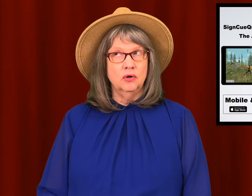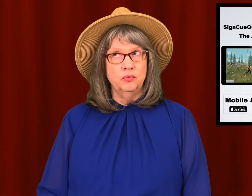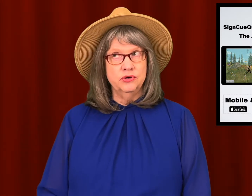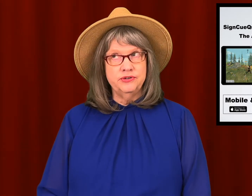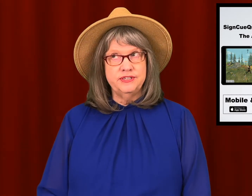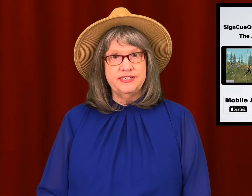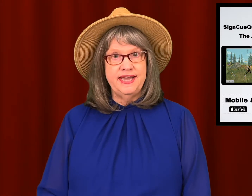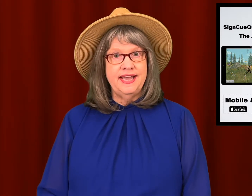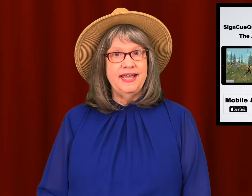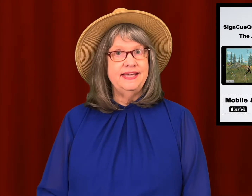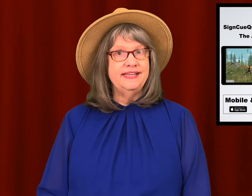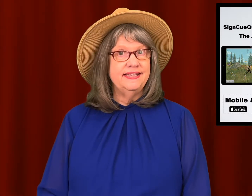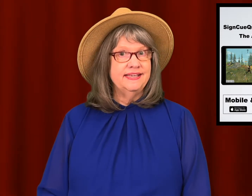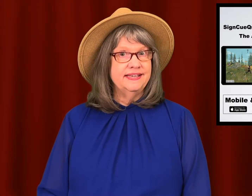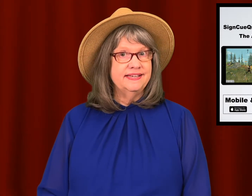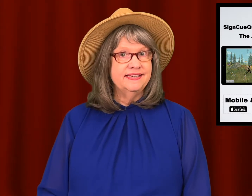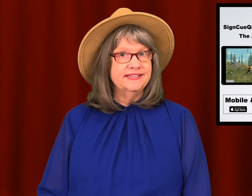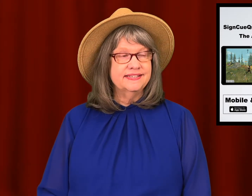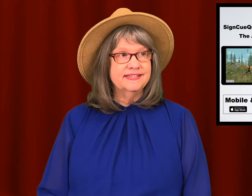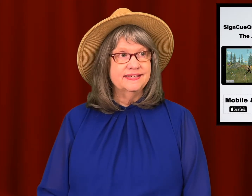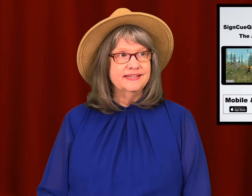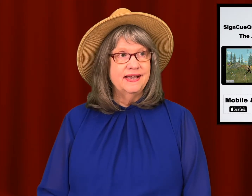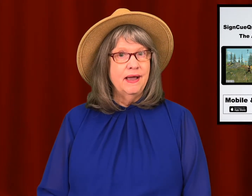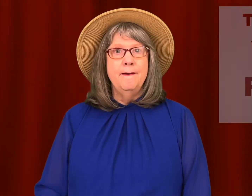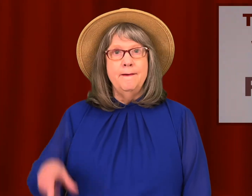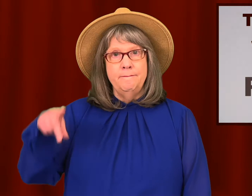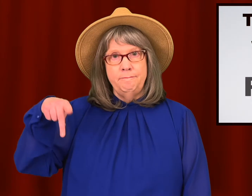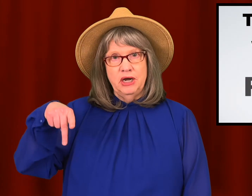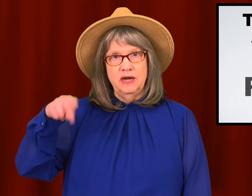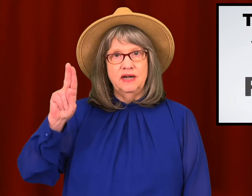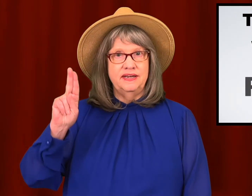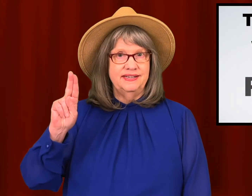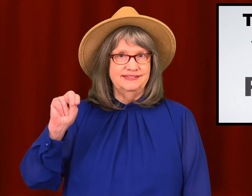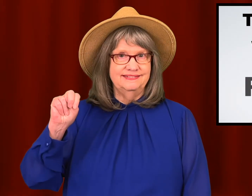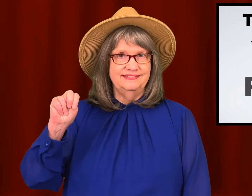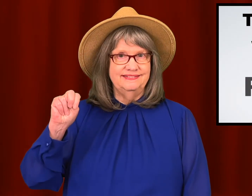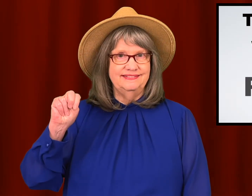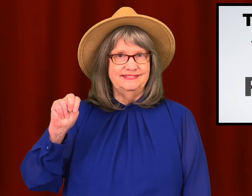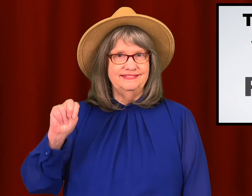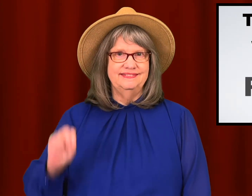Our word today is … PUN.